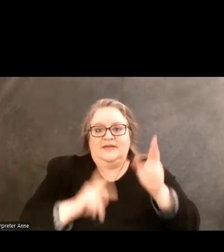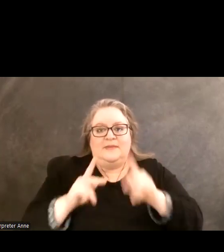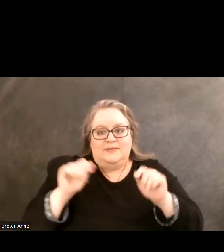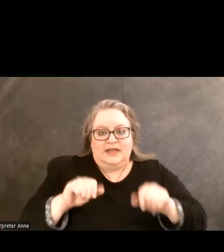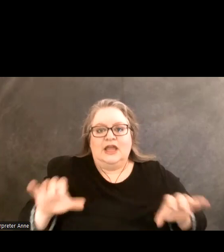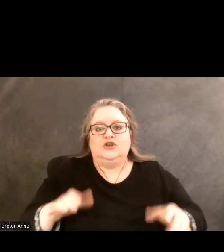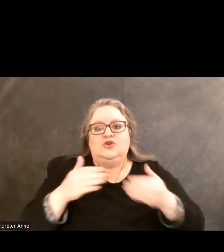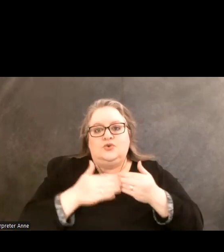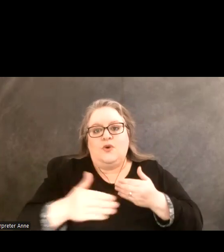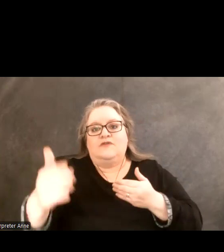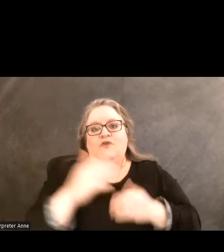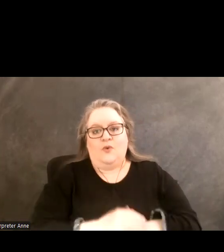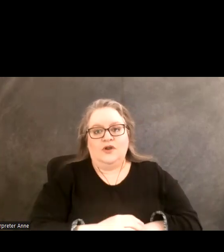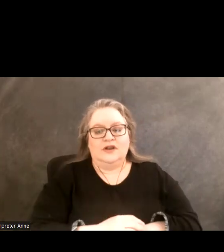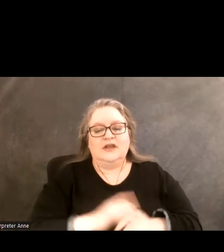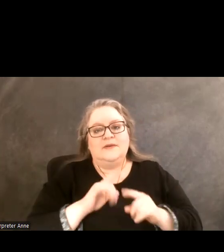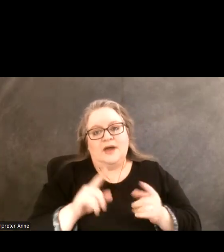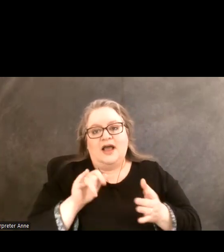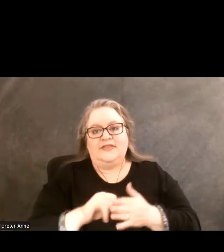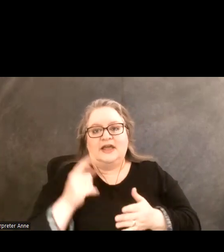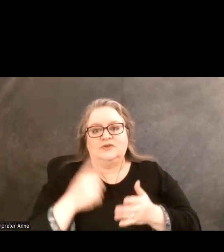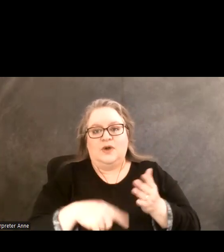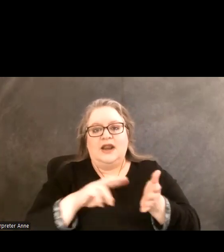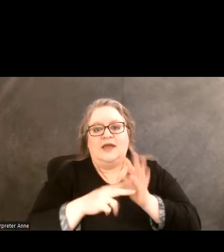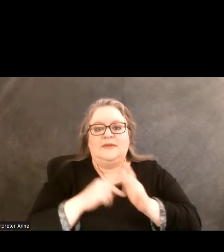forward, but that's what I mean about embracing the technology